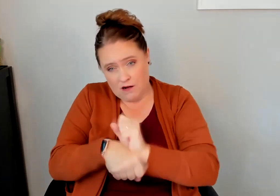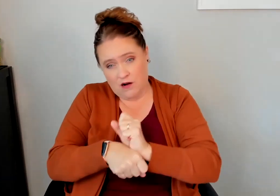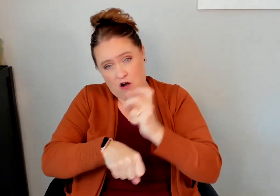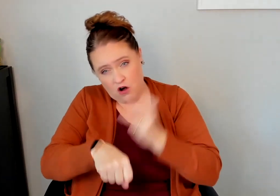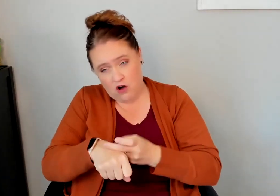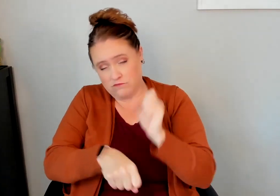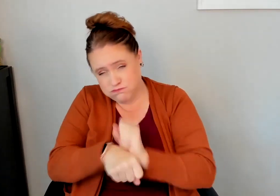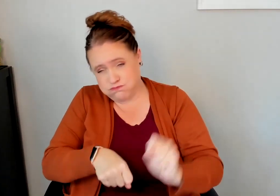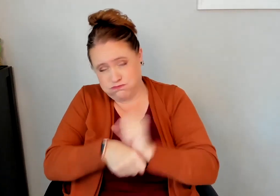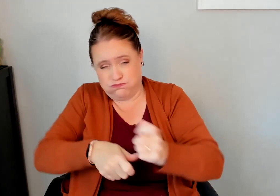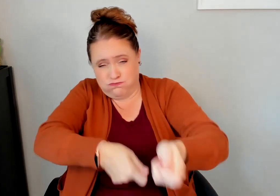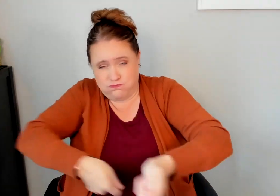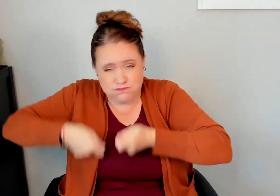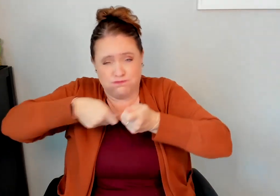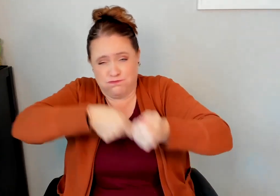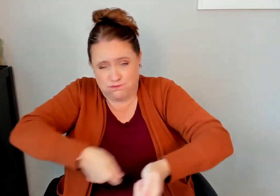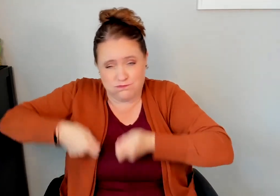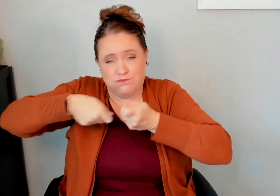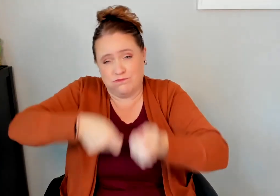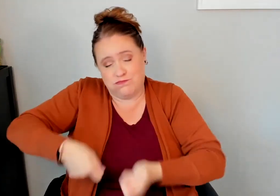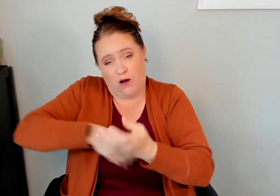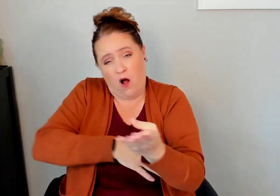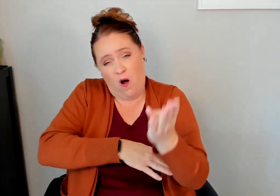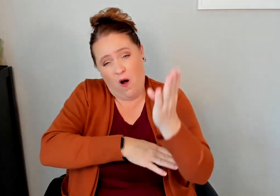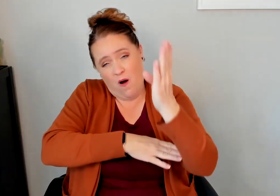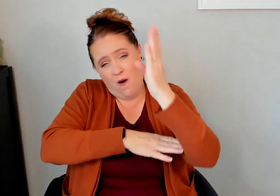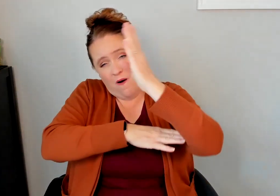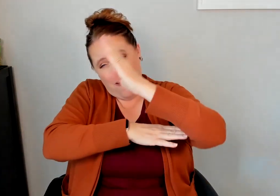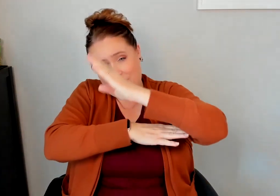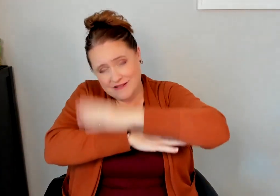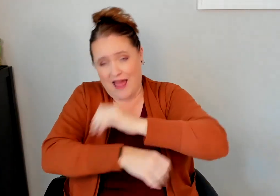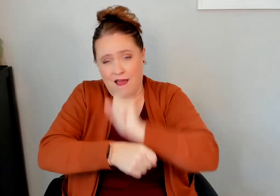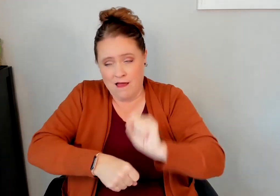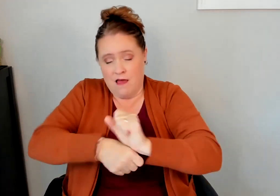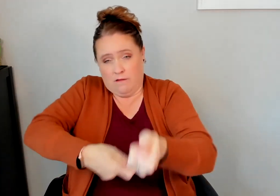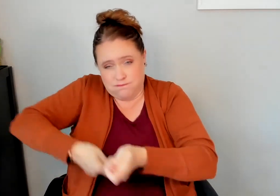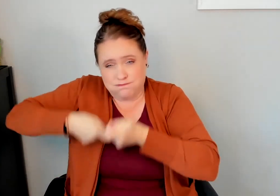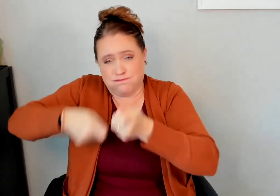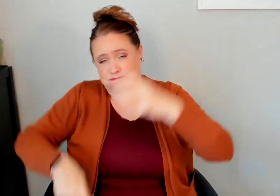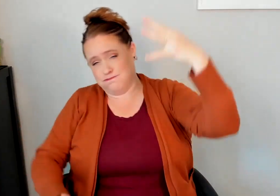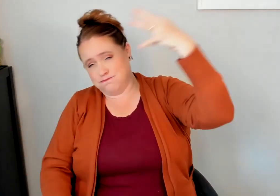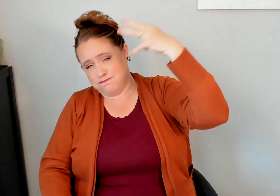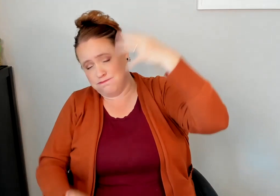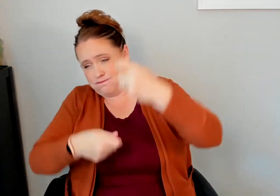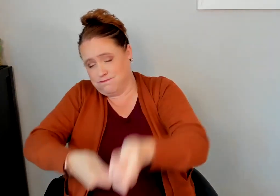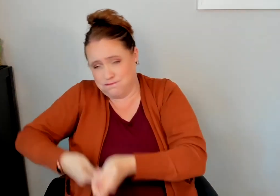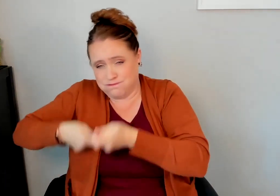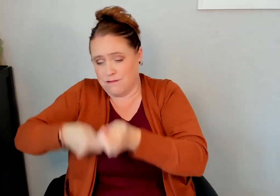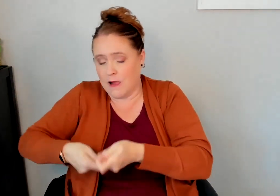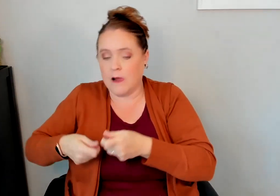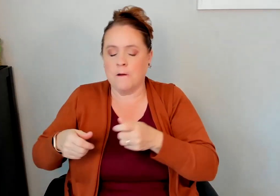at mucking up all of that seagrass they really performed hard hard labor in the warm sun all day